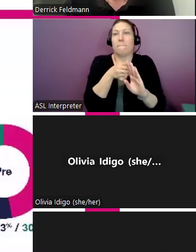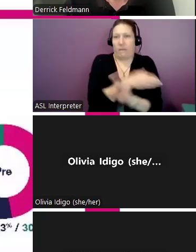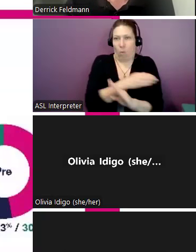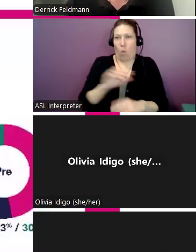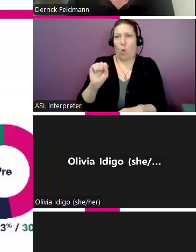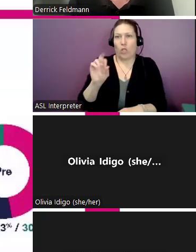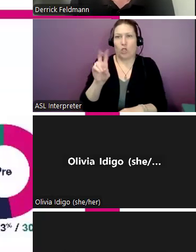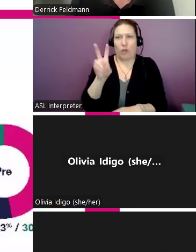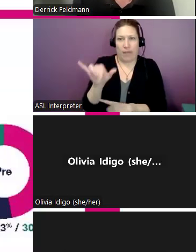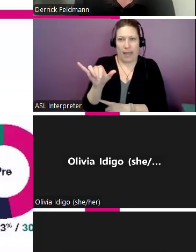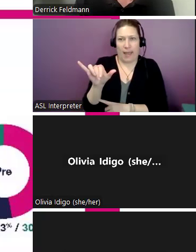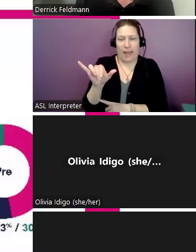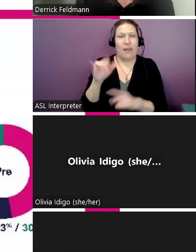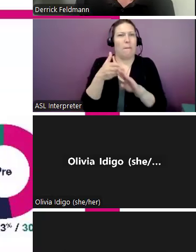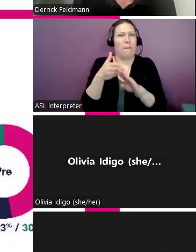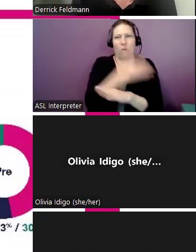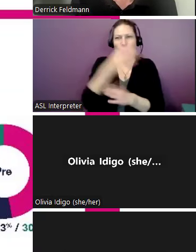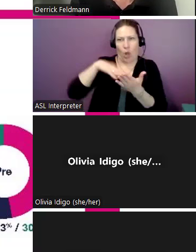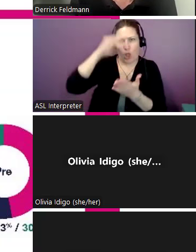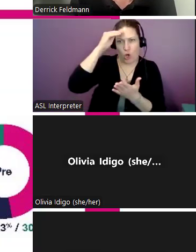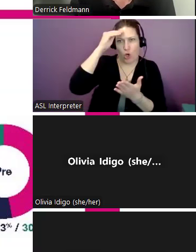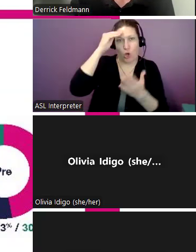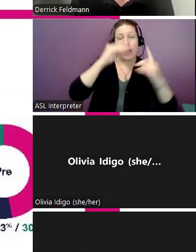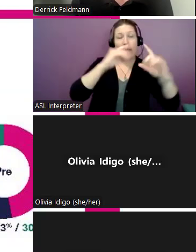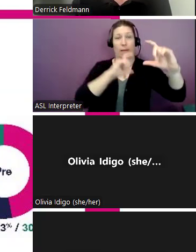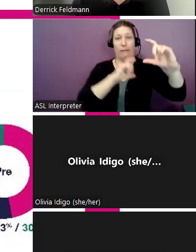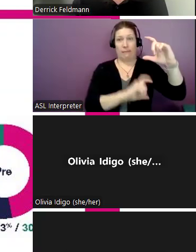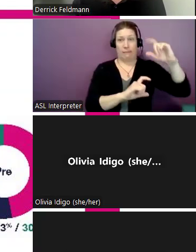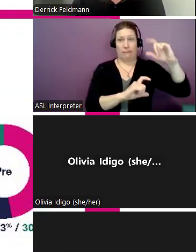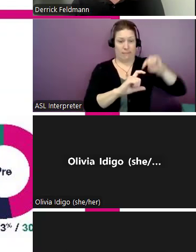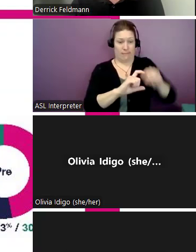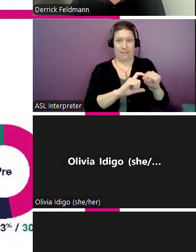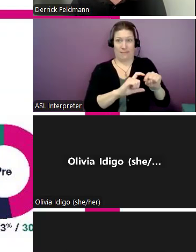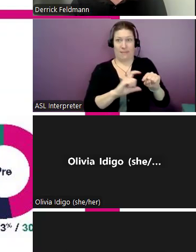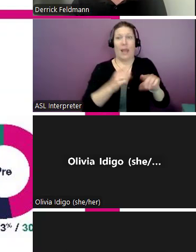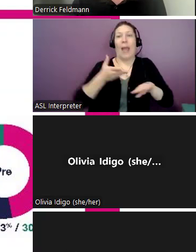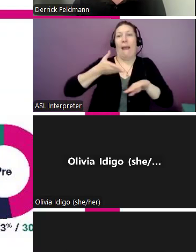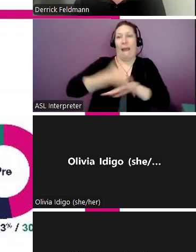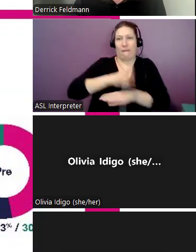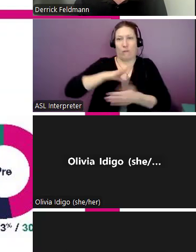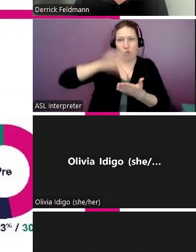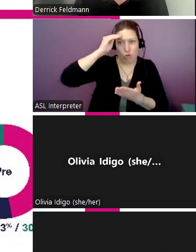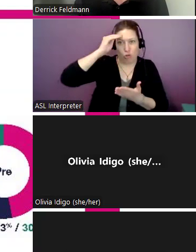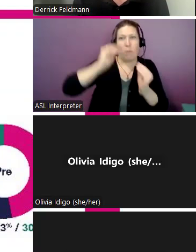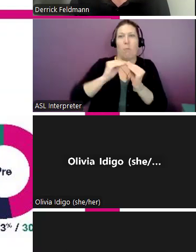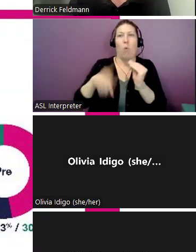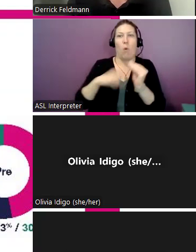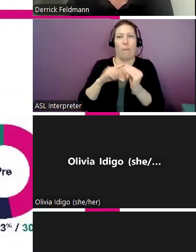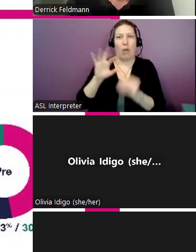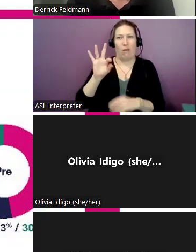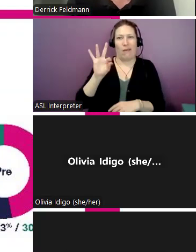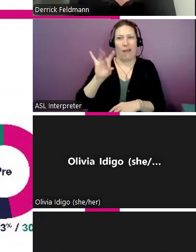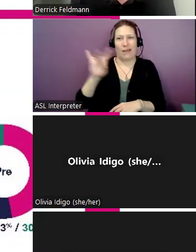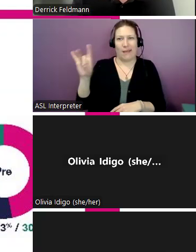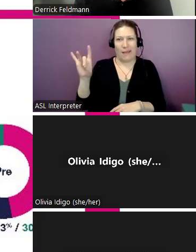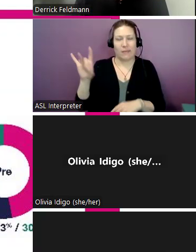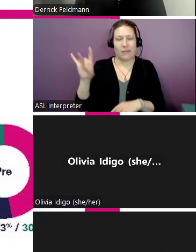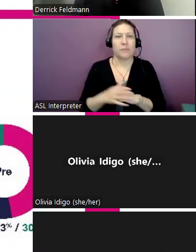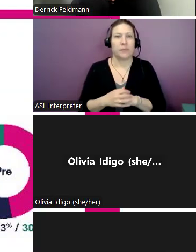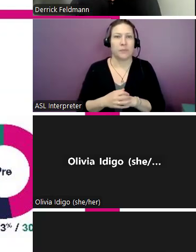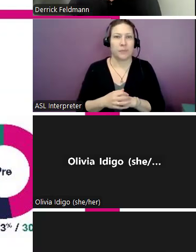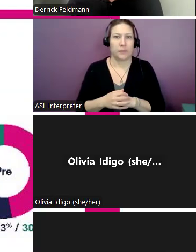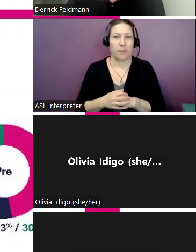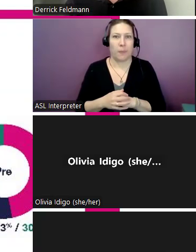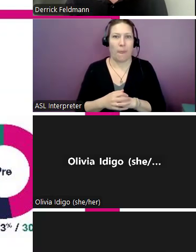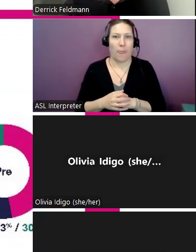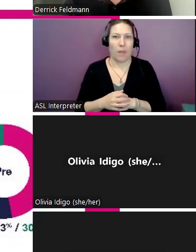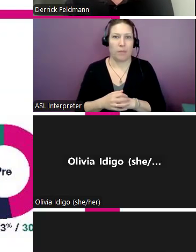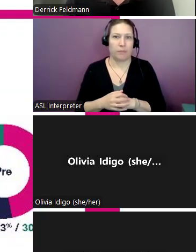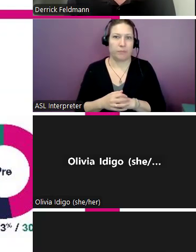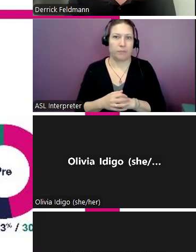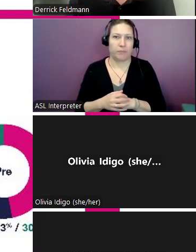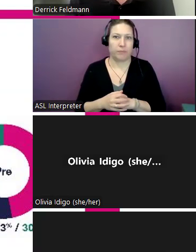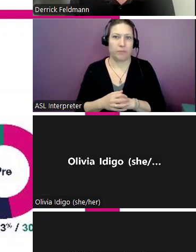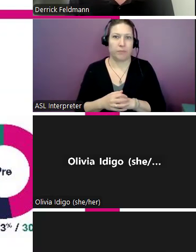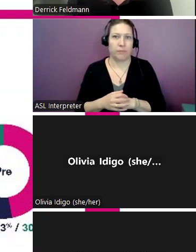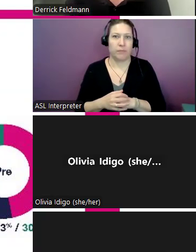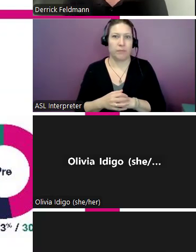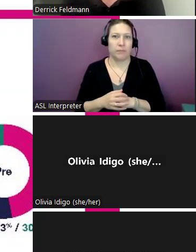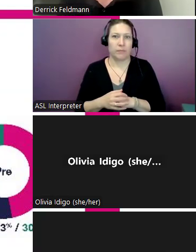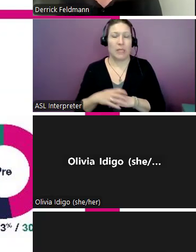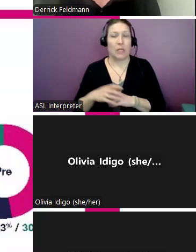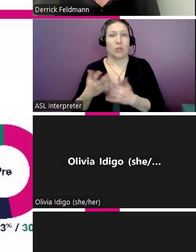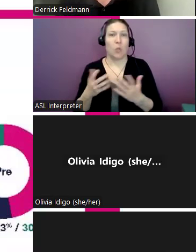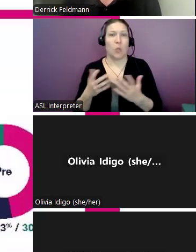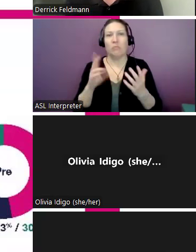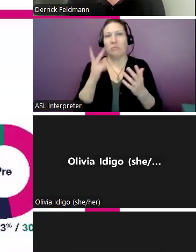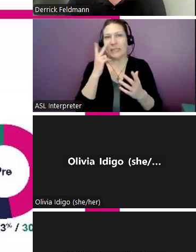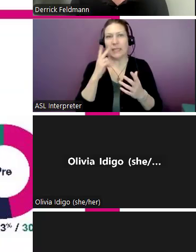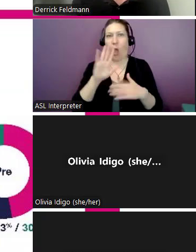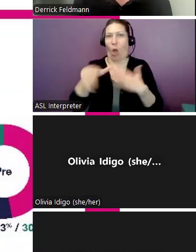And we saw 20% and if not more in certain categories. Even higher, especially in our, AI/AN category overall, that was even about 30%.